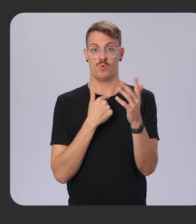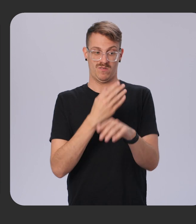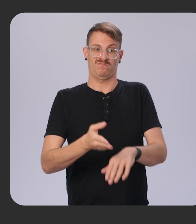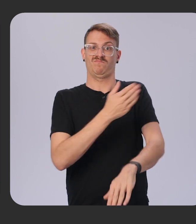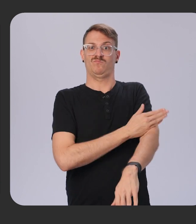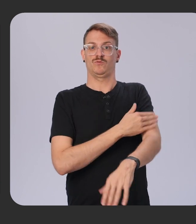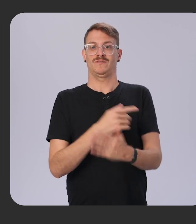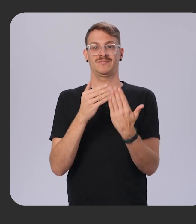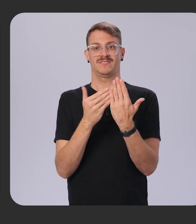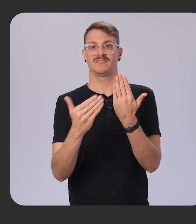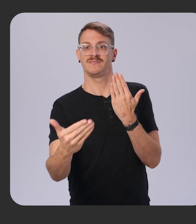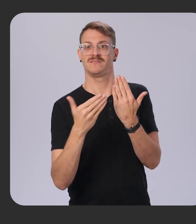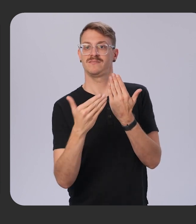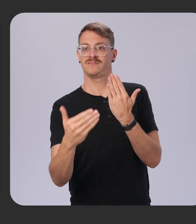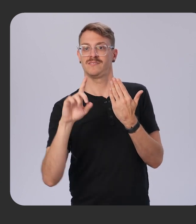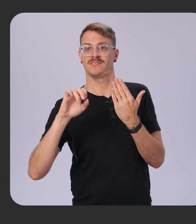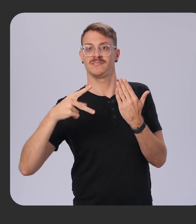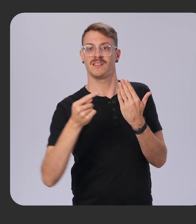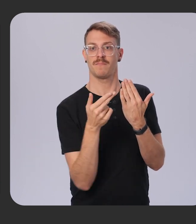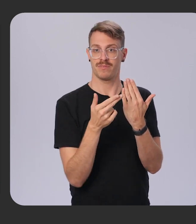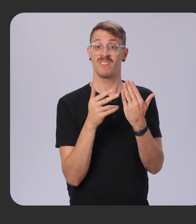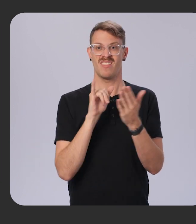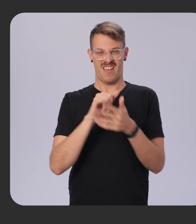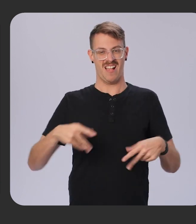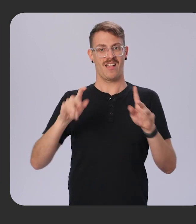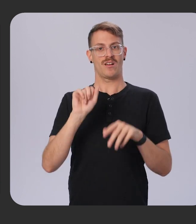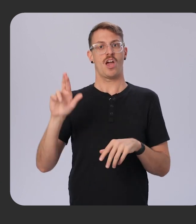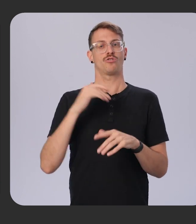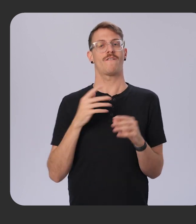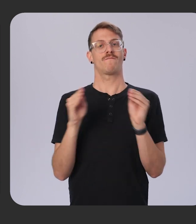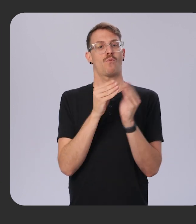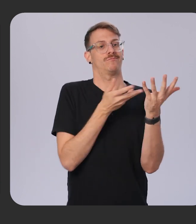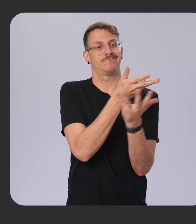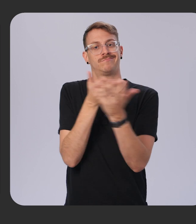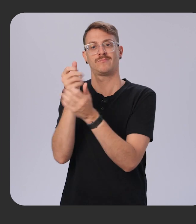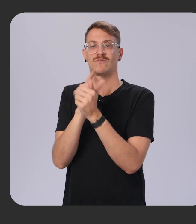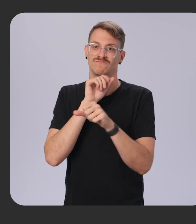Depth enables AR experiences to have more interactions with the real world.